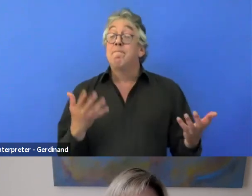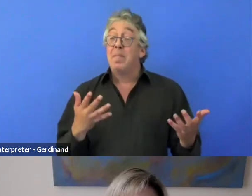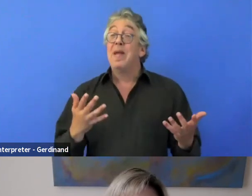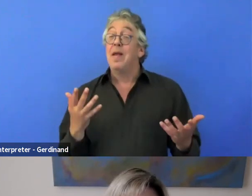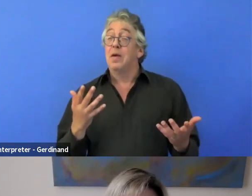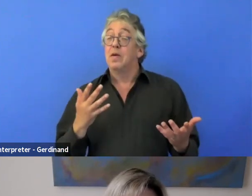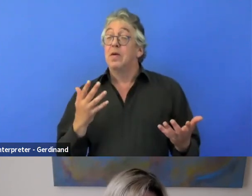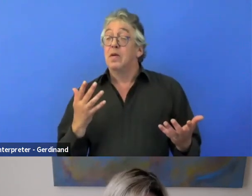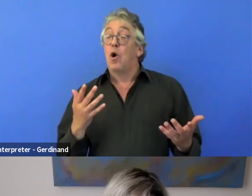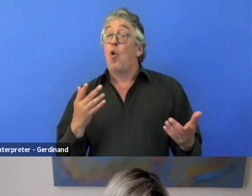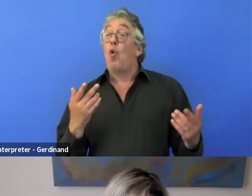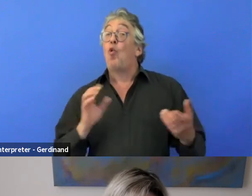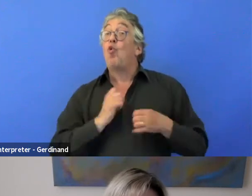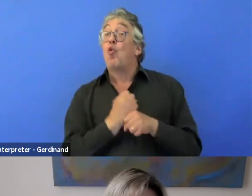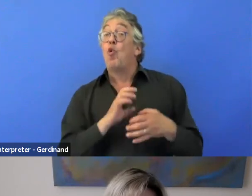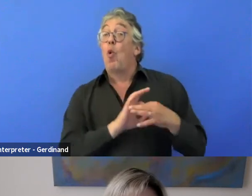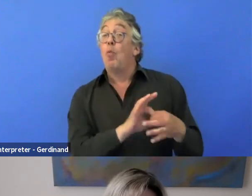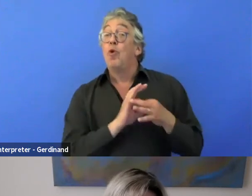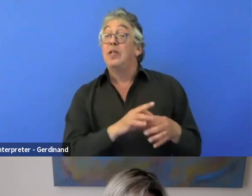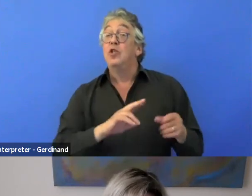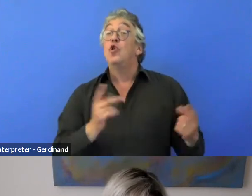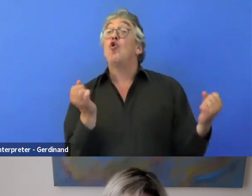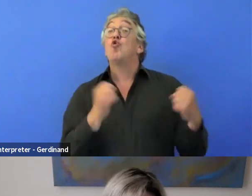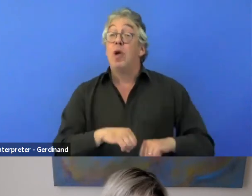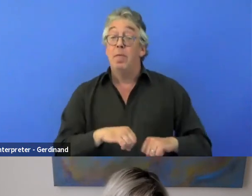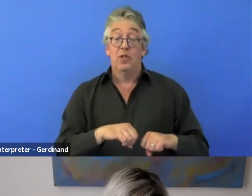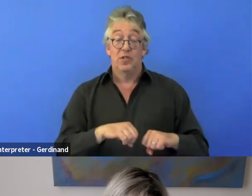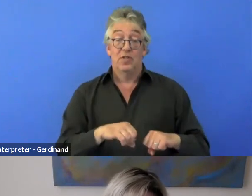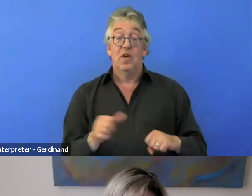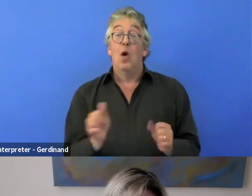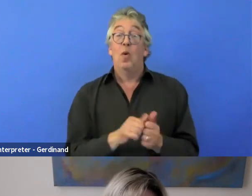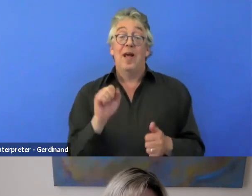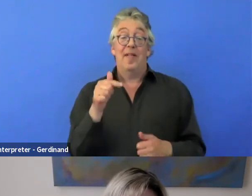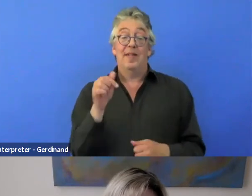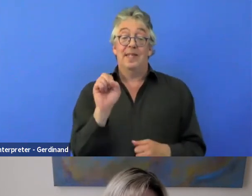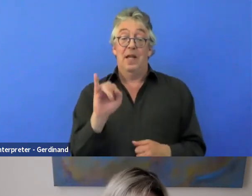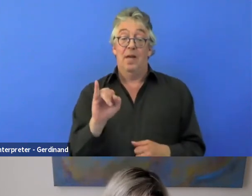where CEN/CENELEC have a cooperation agreement with ISO,